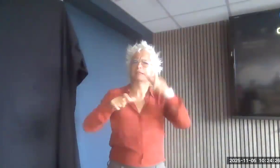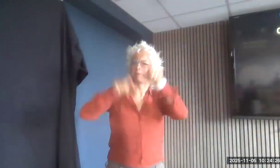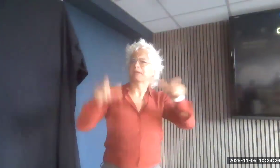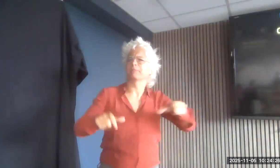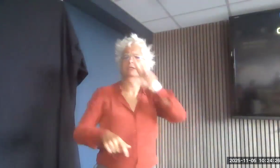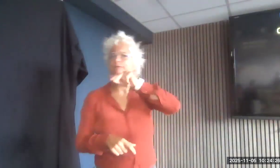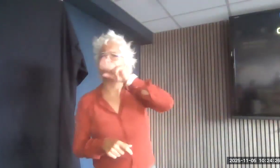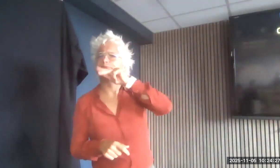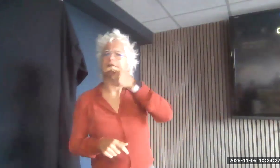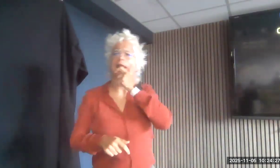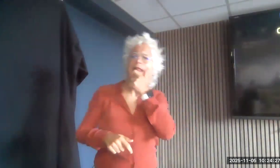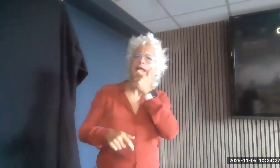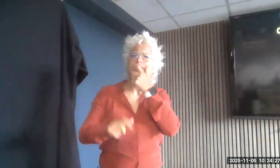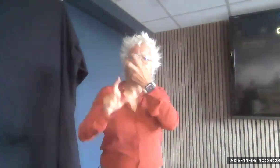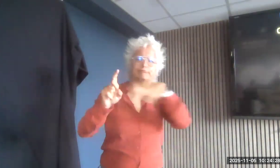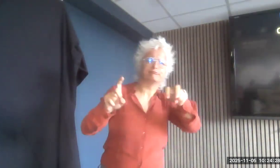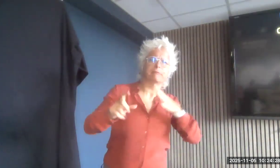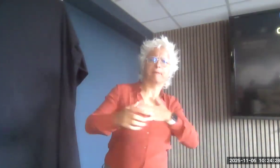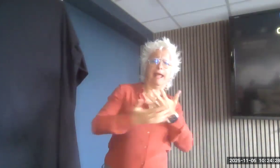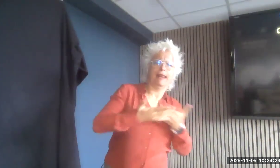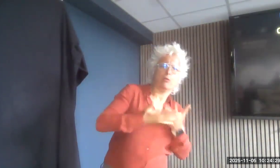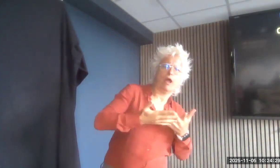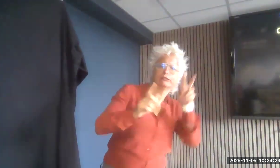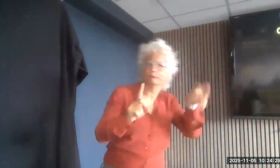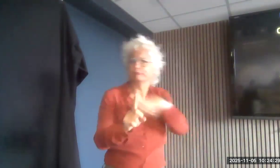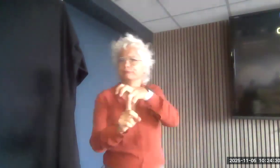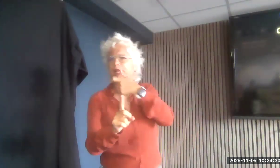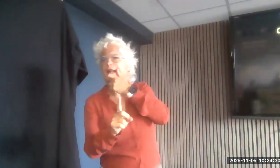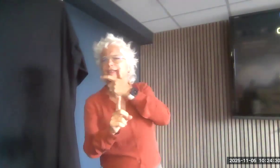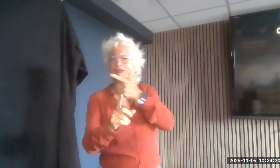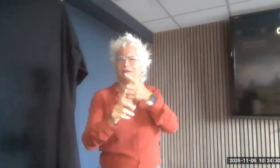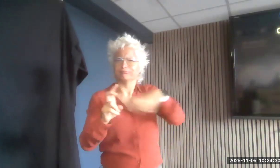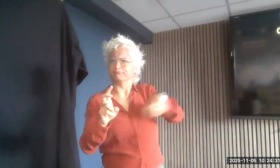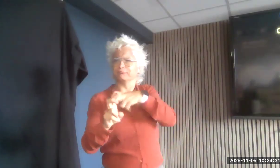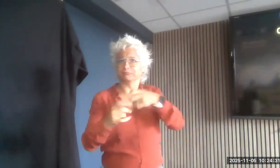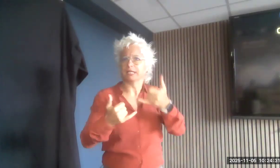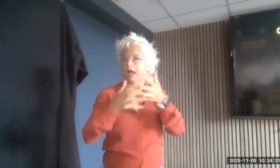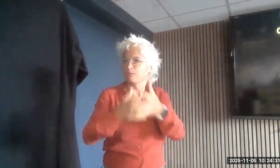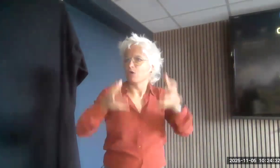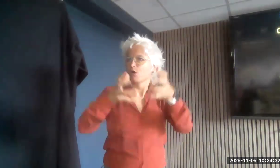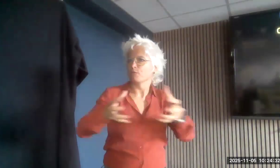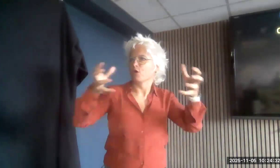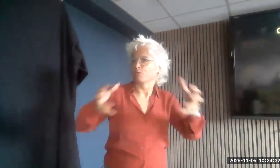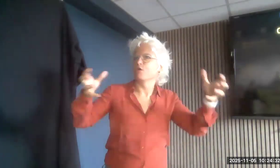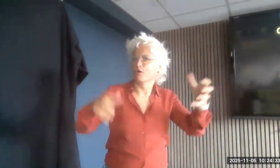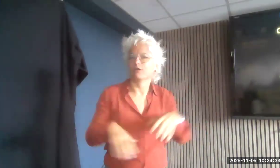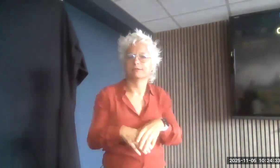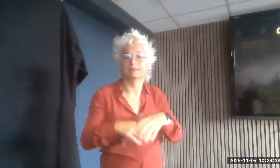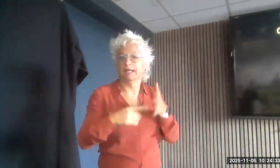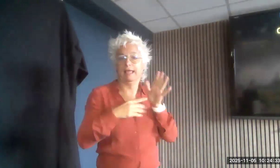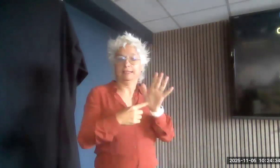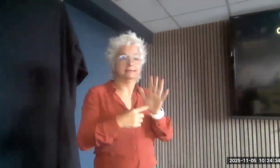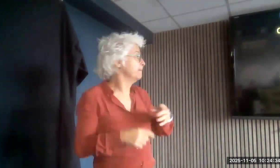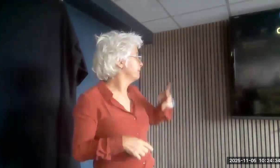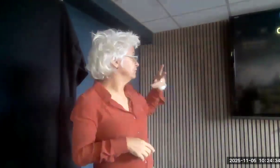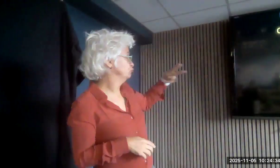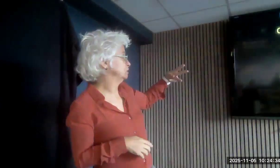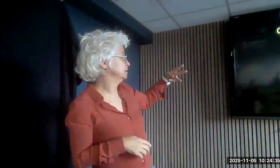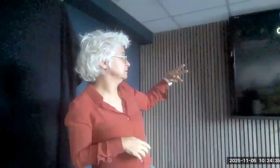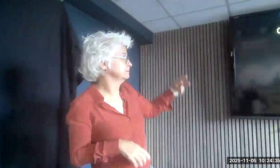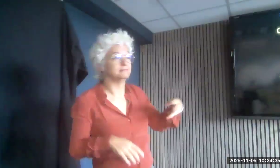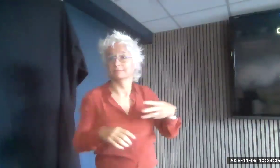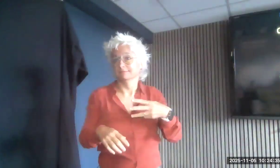So a third reason and when people are choosing to maybe speak between English and their own, native language so code switching that's something that we see quite, a lot happening.